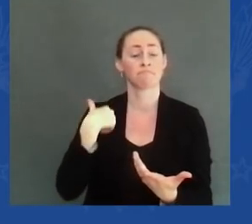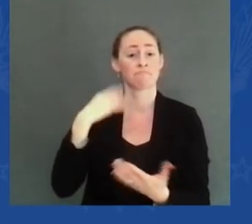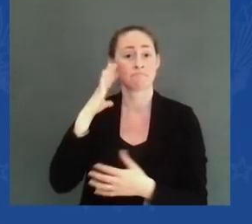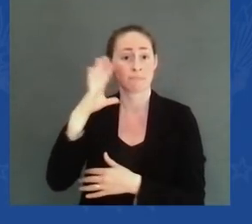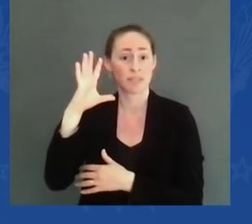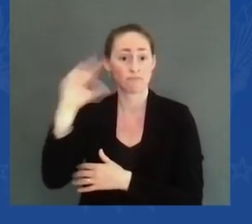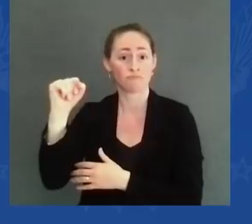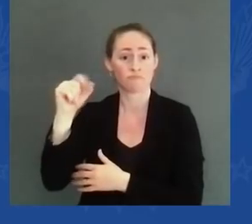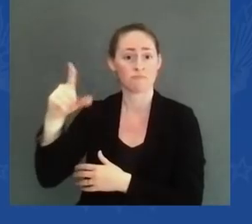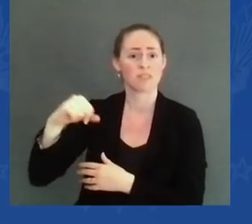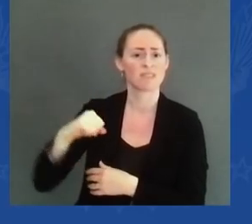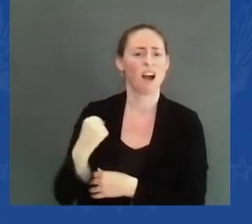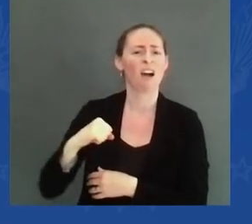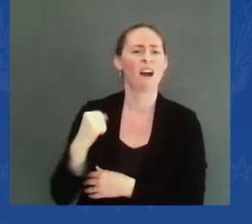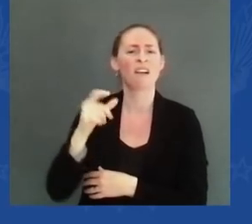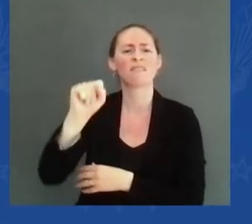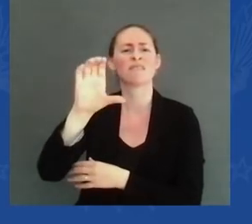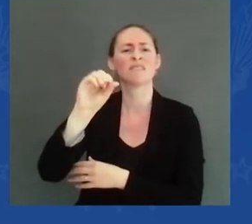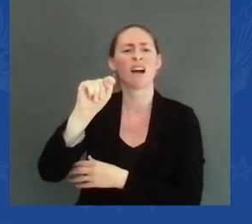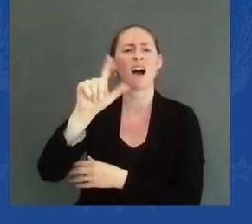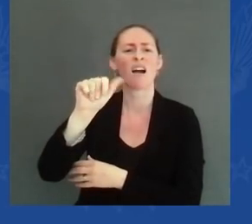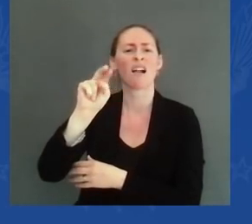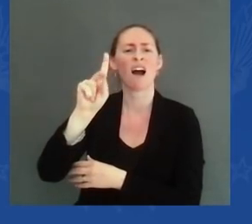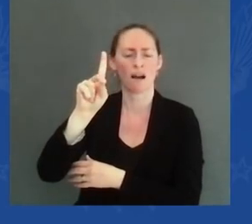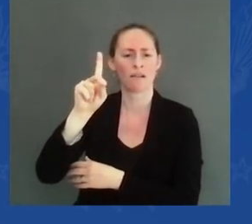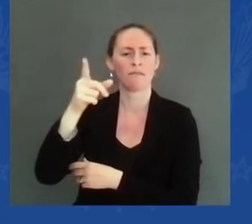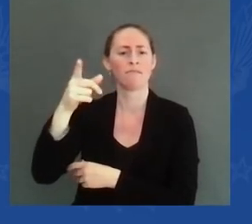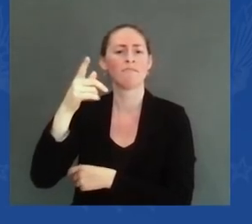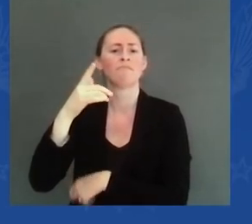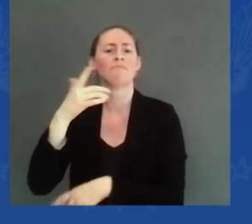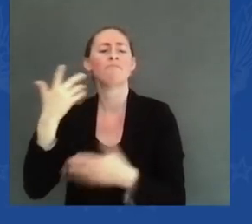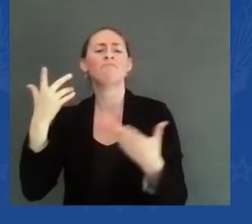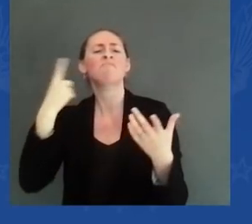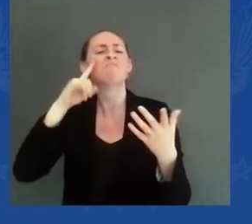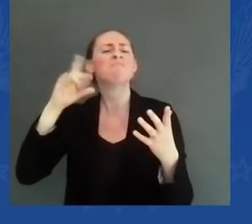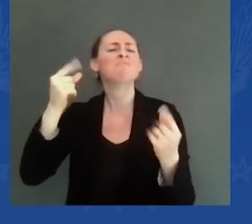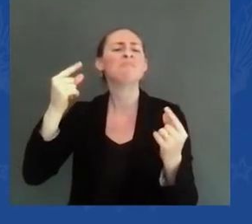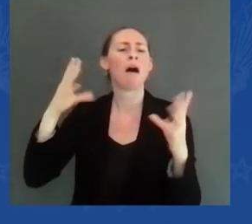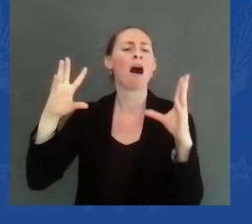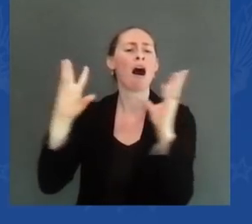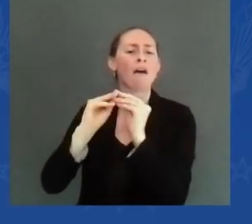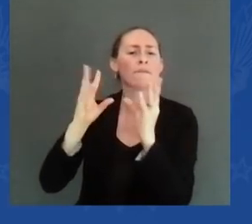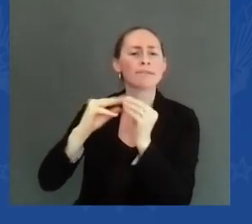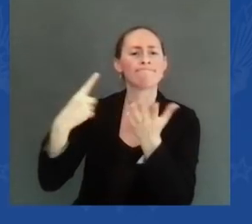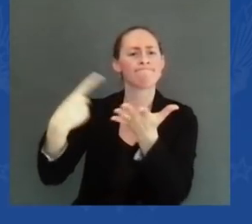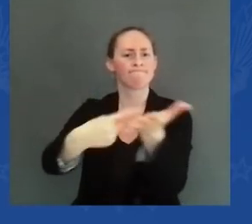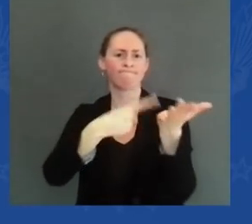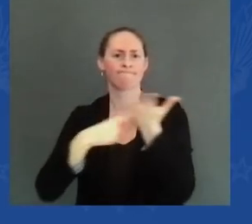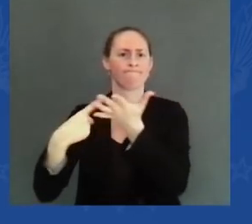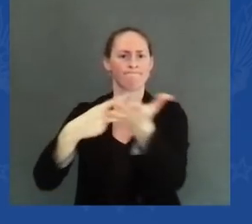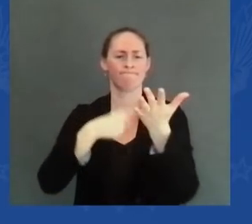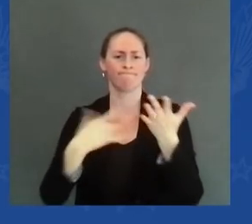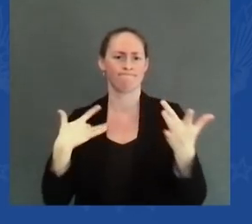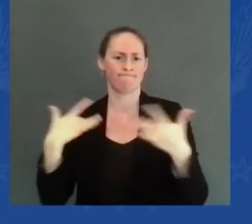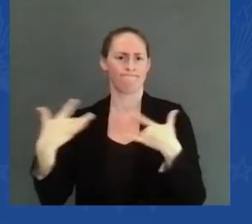to decide what we're going to do about climate change. And John Kerry, the former Secretary of State, is leading our effort putting it together.